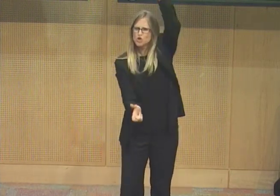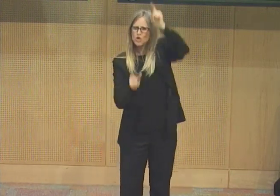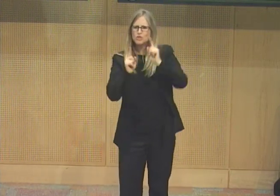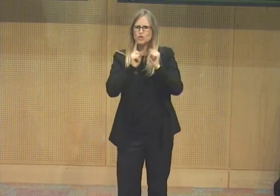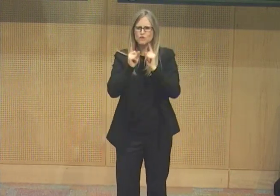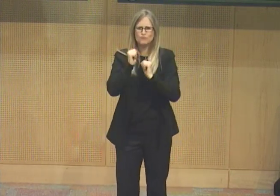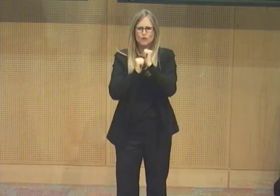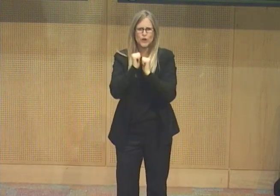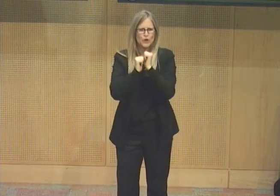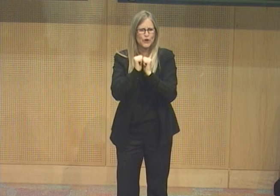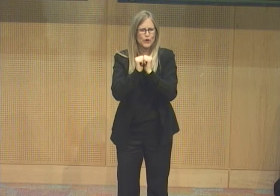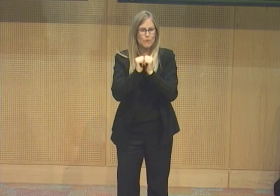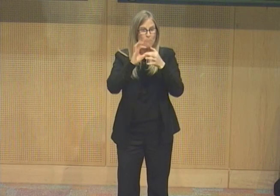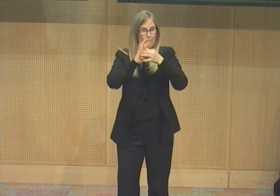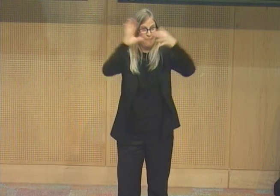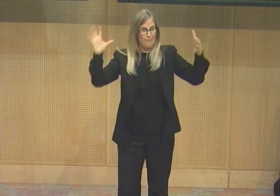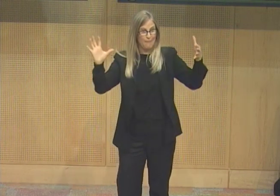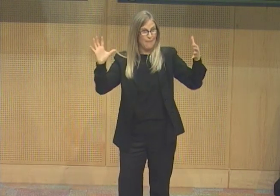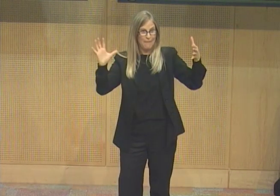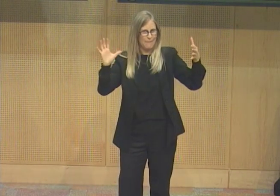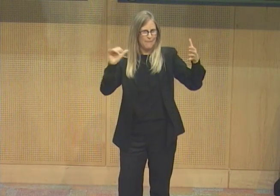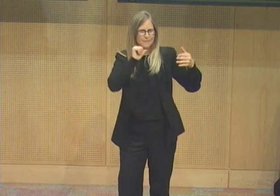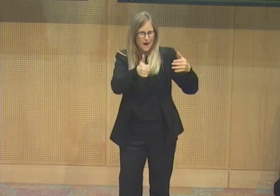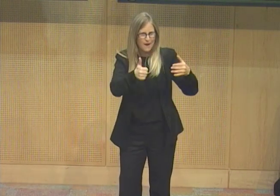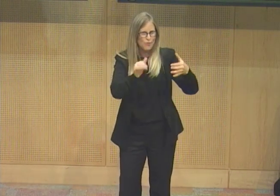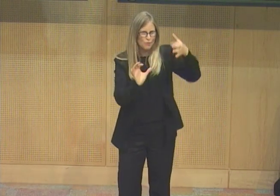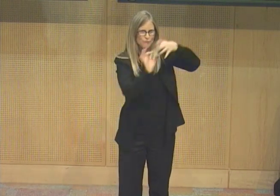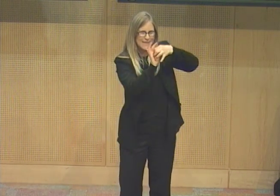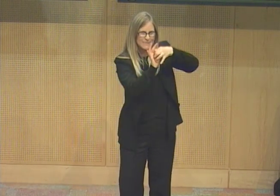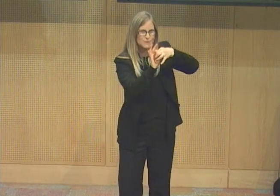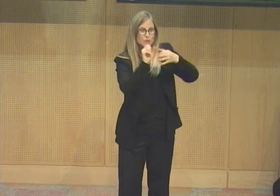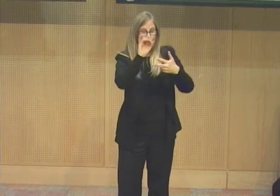any other discourse structures to analyze.